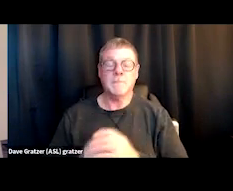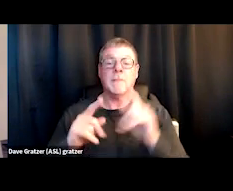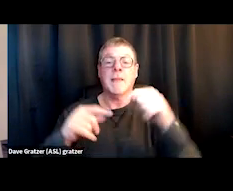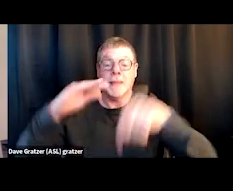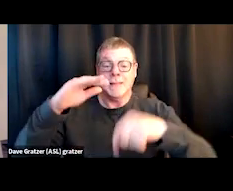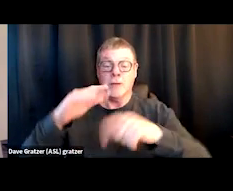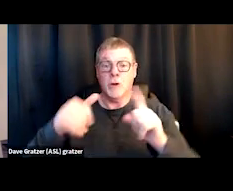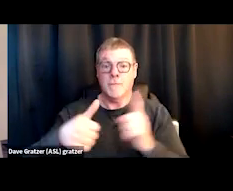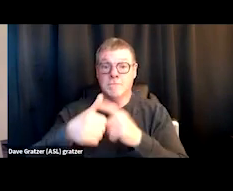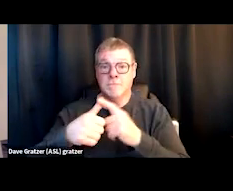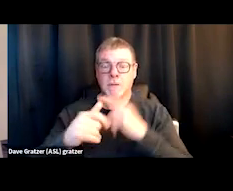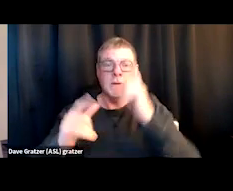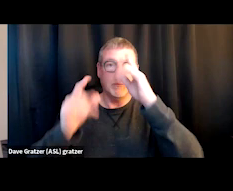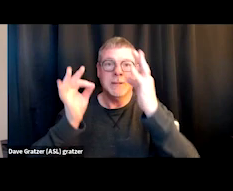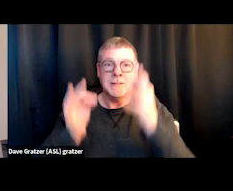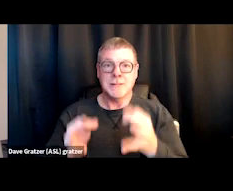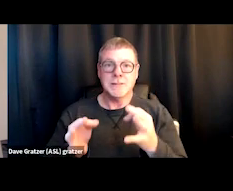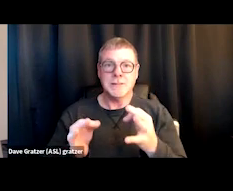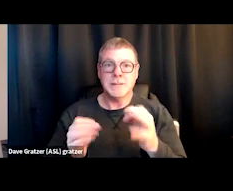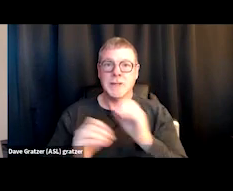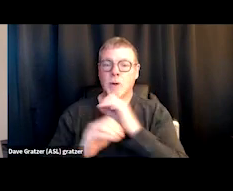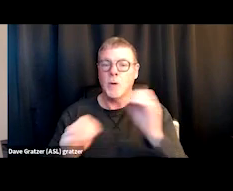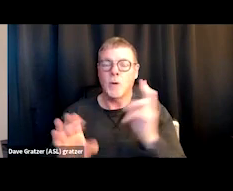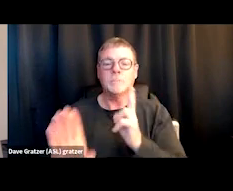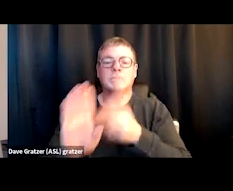we also decided there was really no drop-in centers.